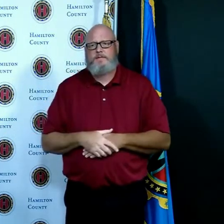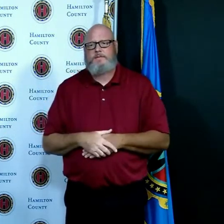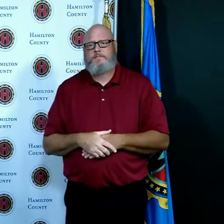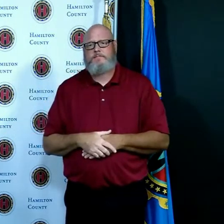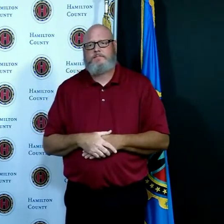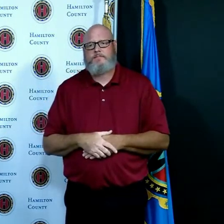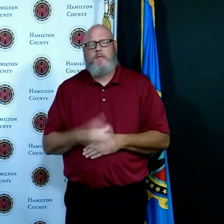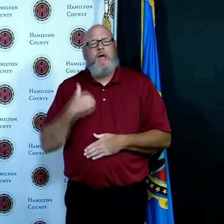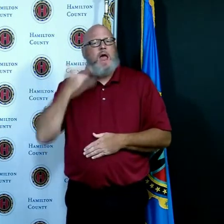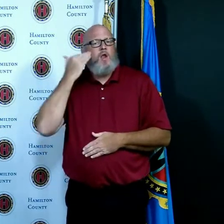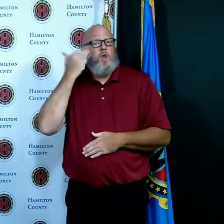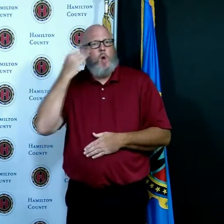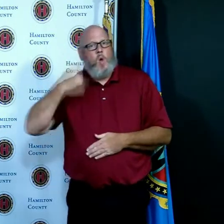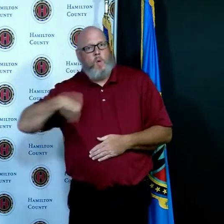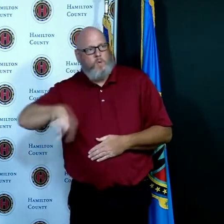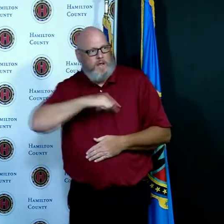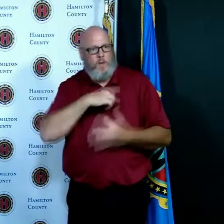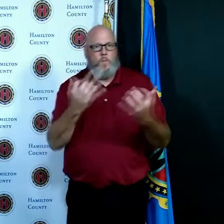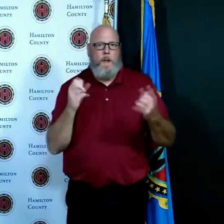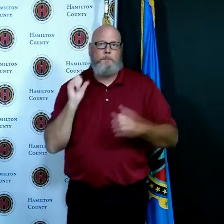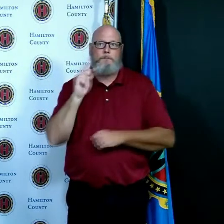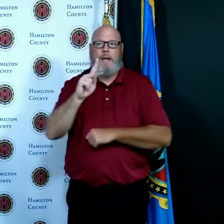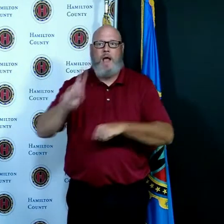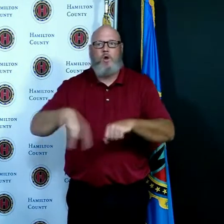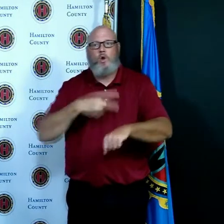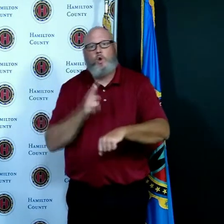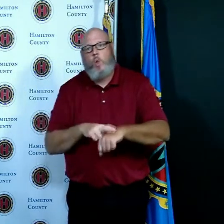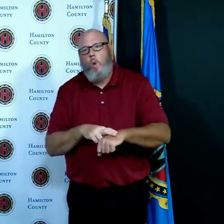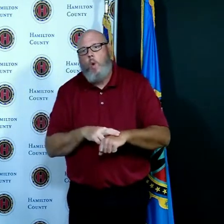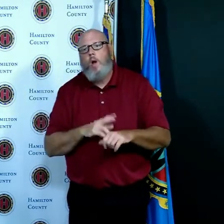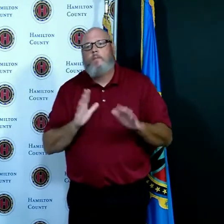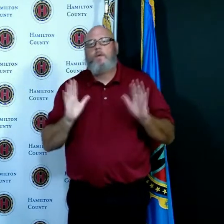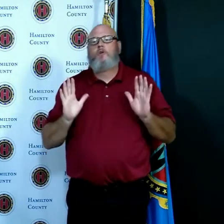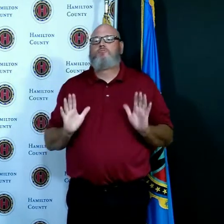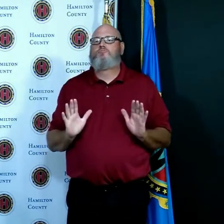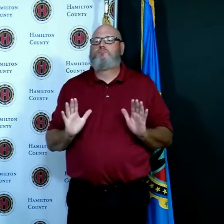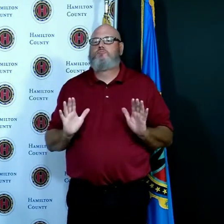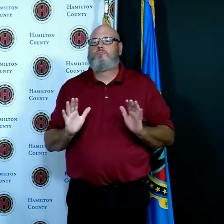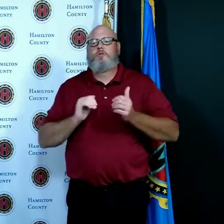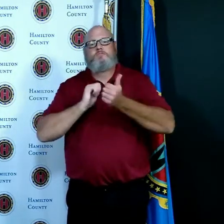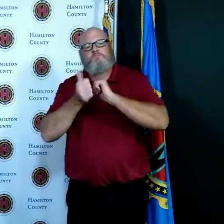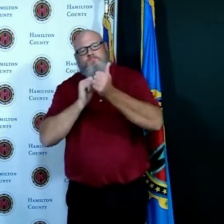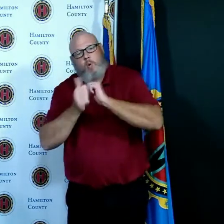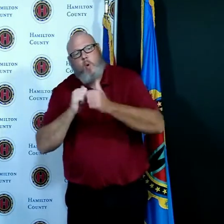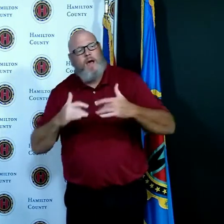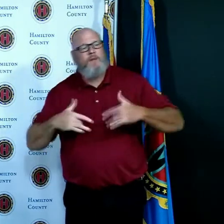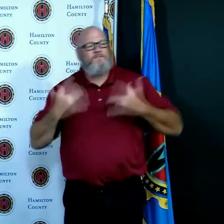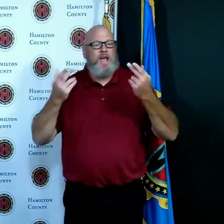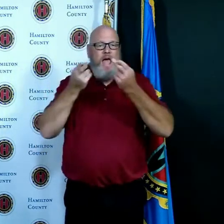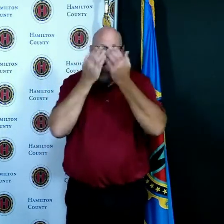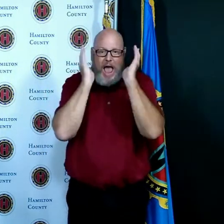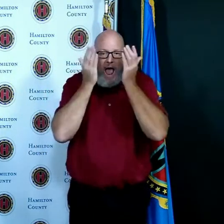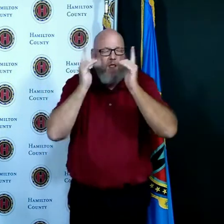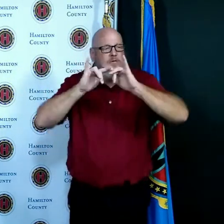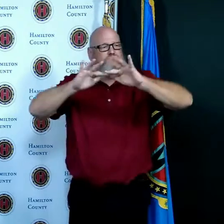in our community and this is the biggest thing that we can do to help make fall feel more normal we should be as a